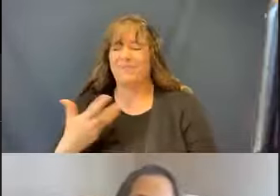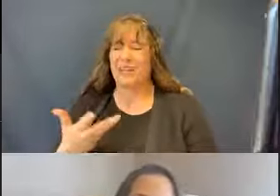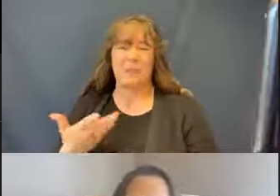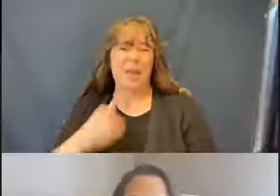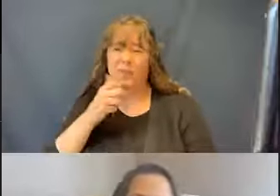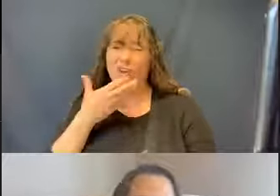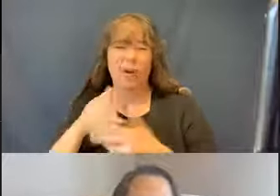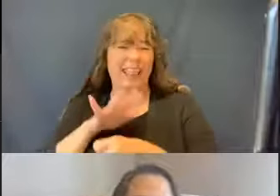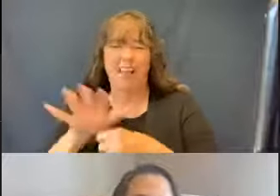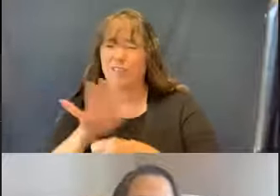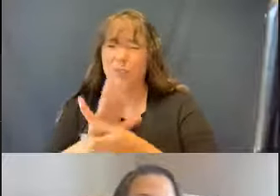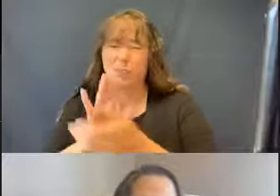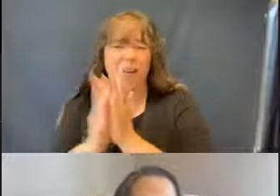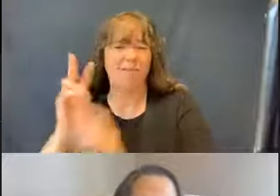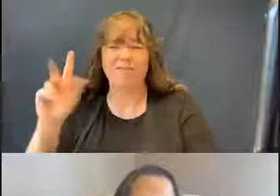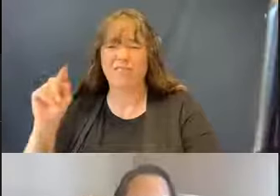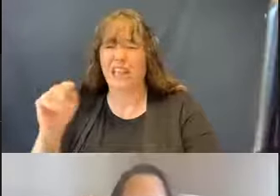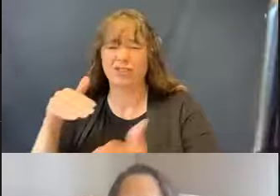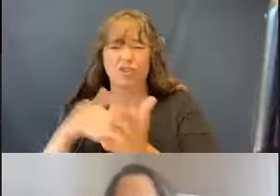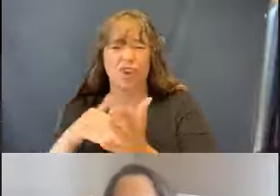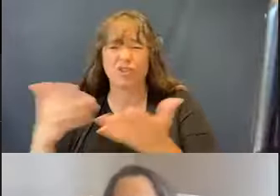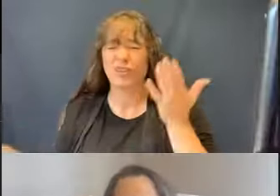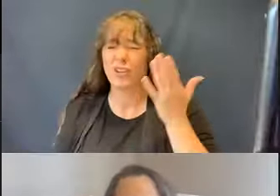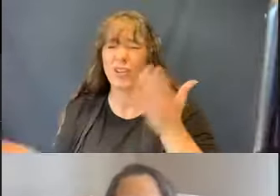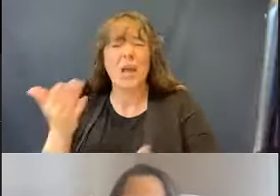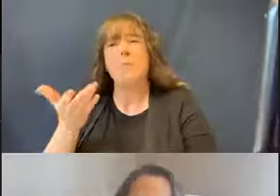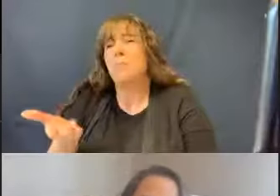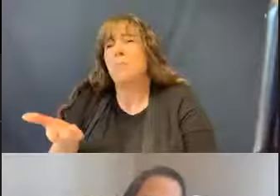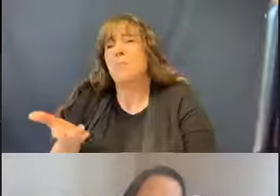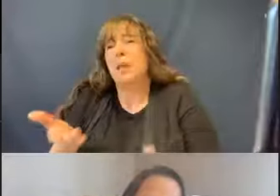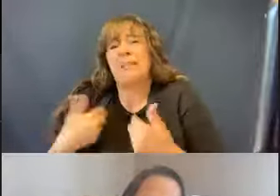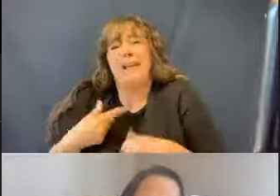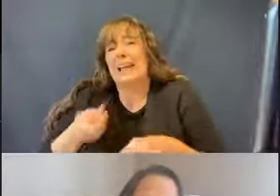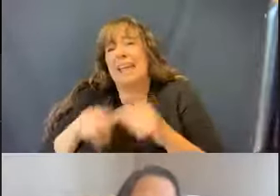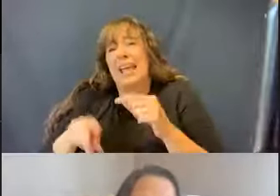be a veterinarian. Maybe I can't do that. And there were some professors that were challenging.